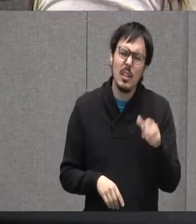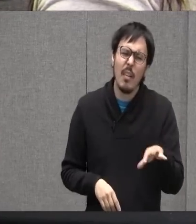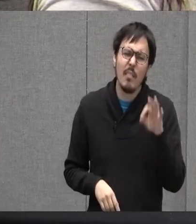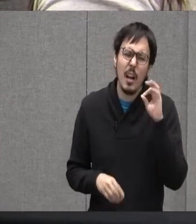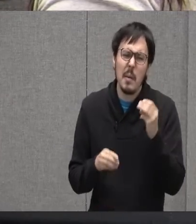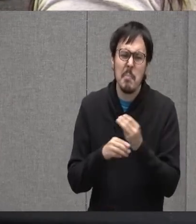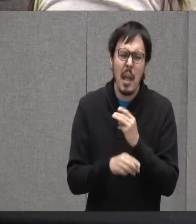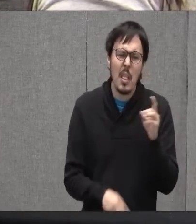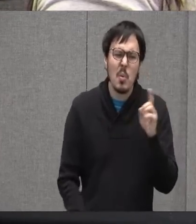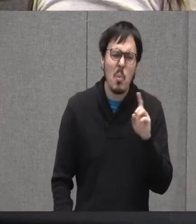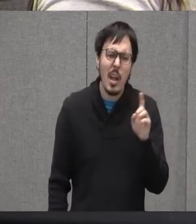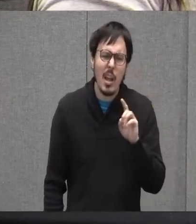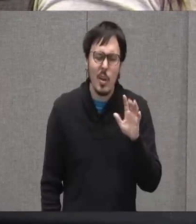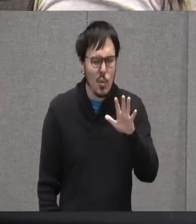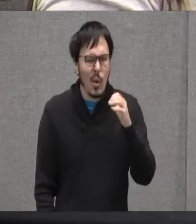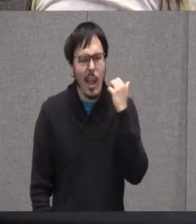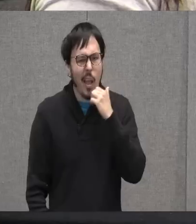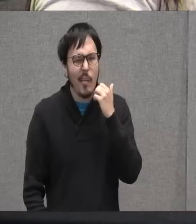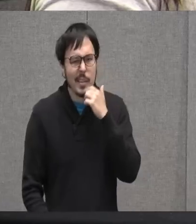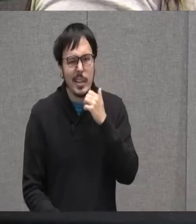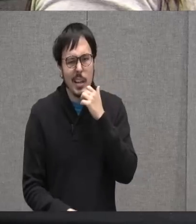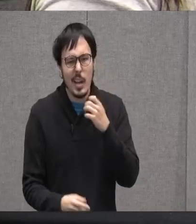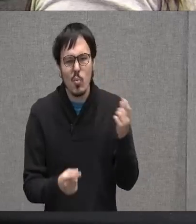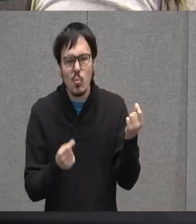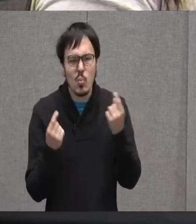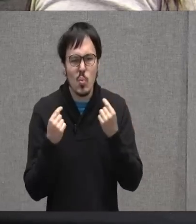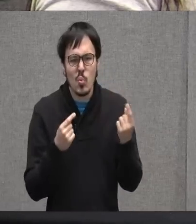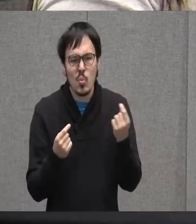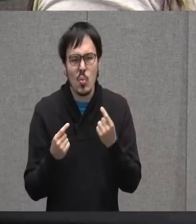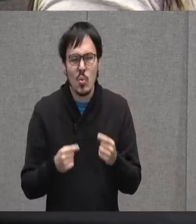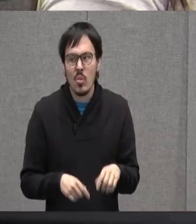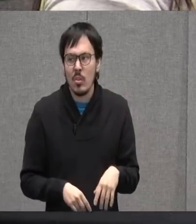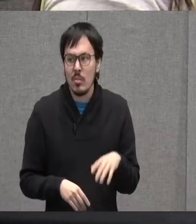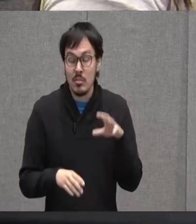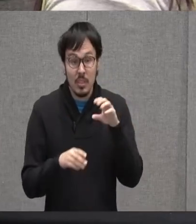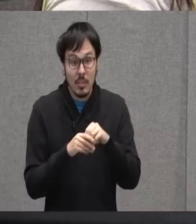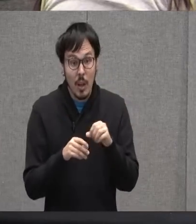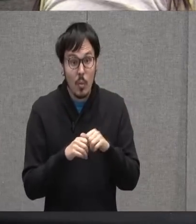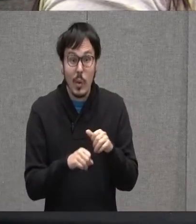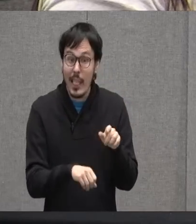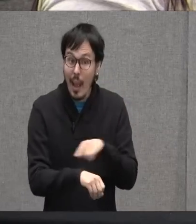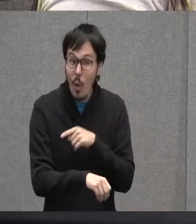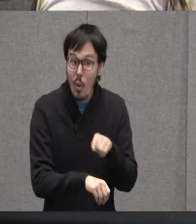that you do every day? Even how long it takes you to do things